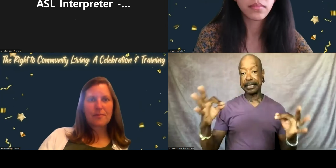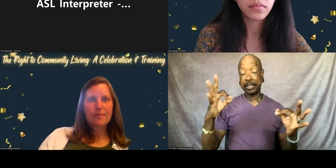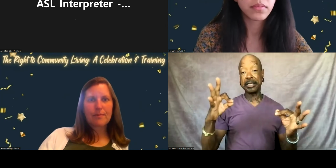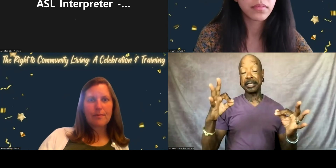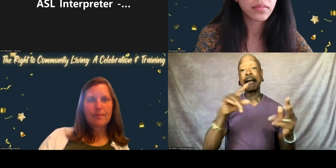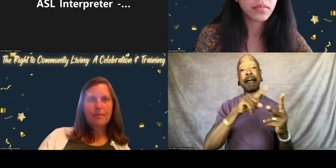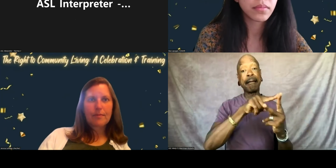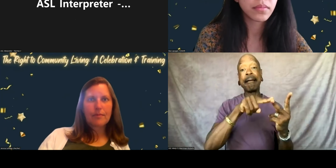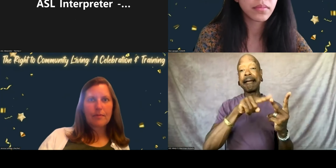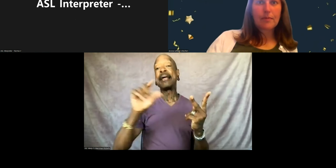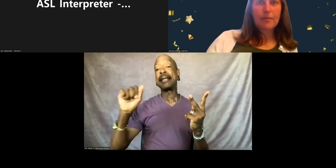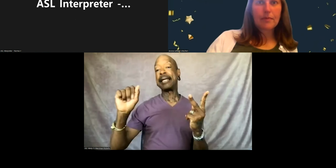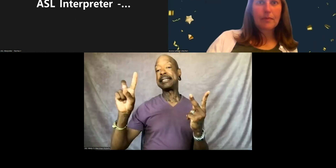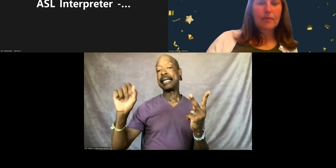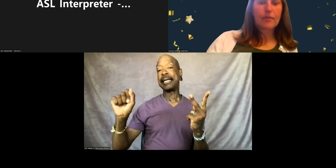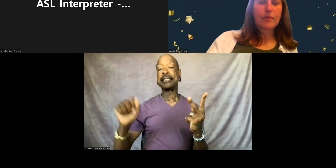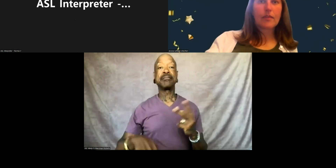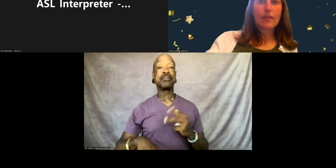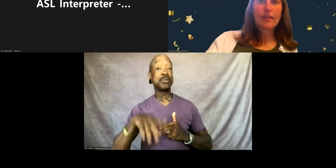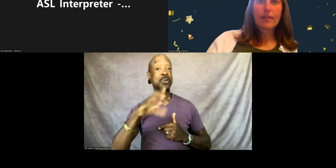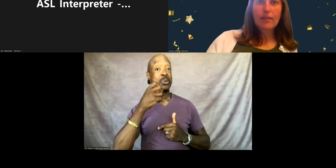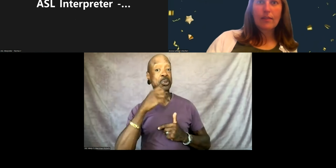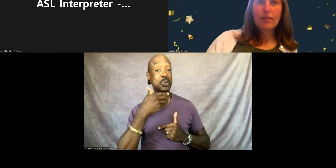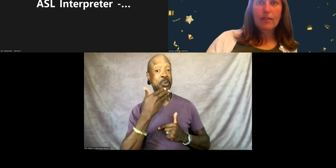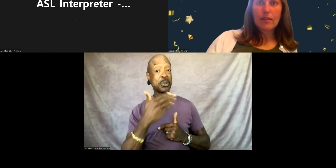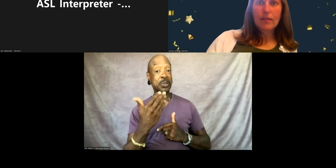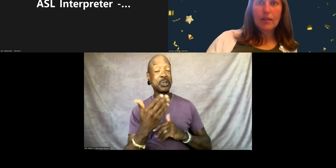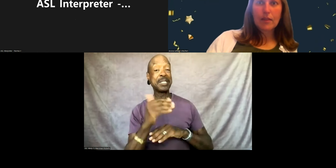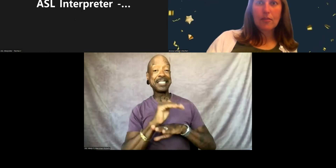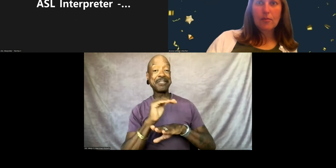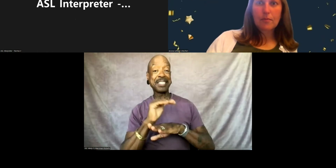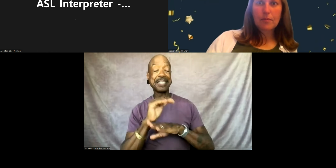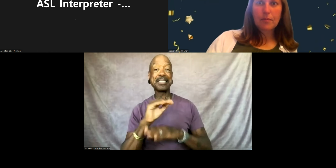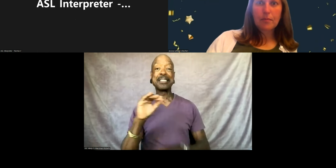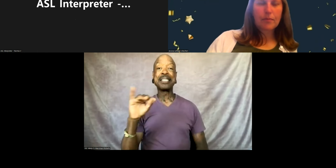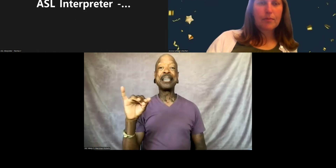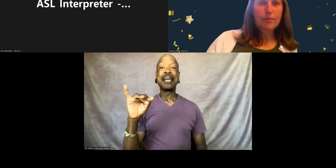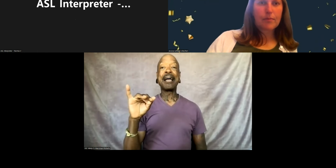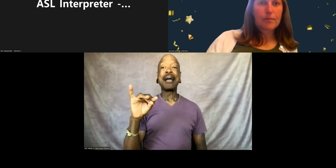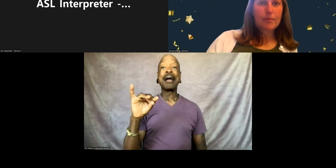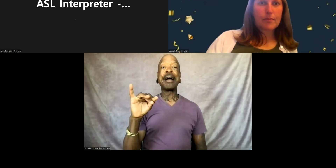bigger struggle for community living and specifically the